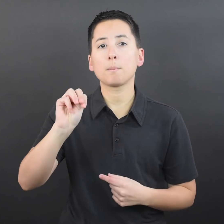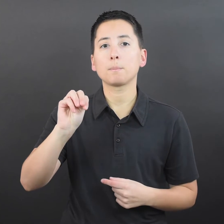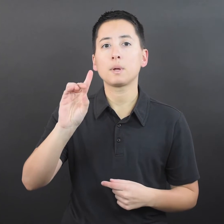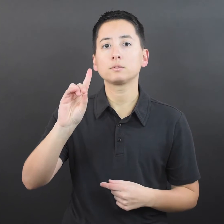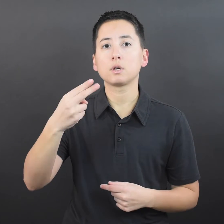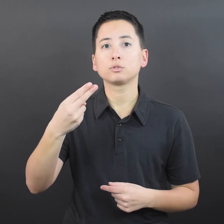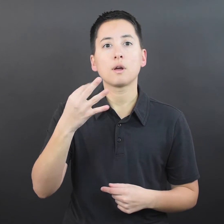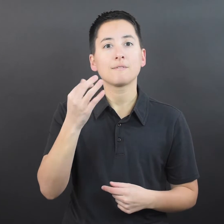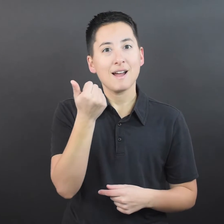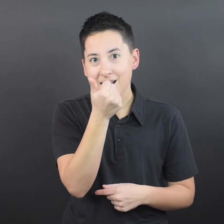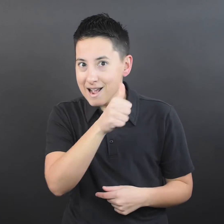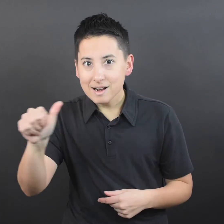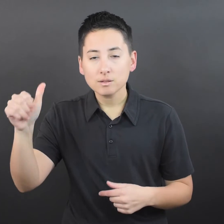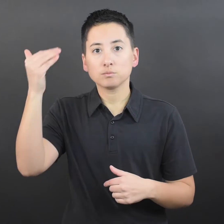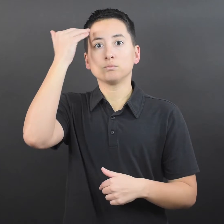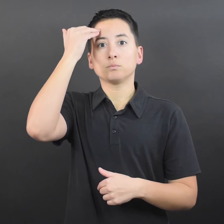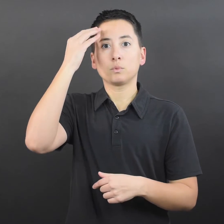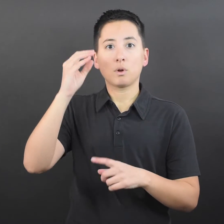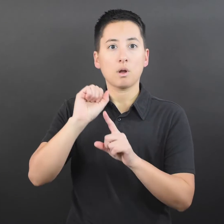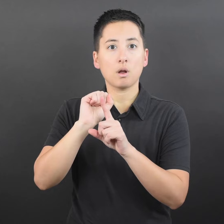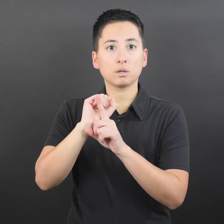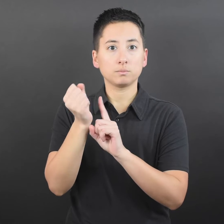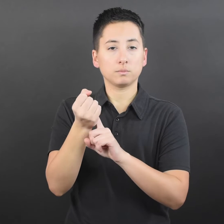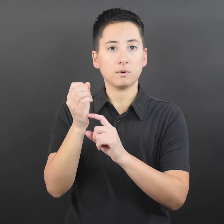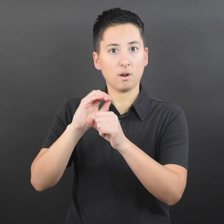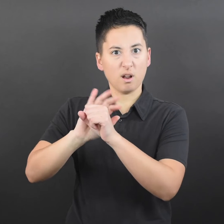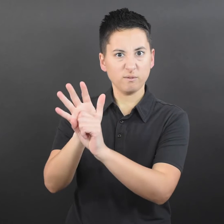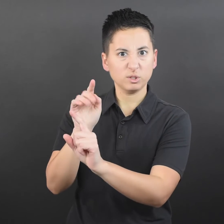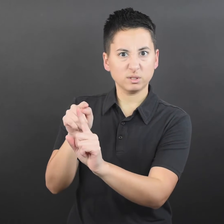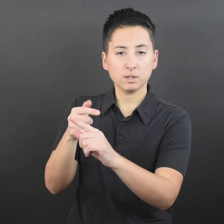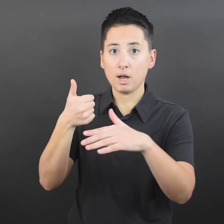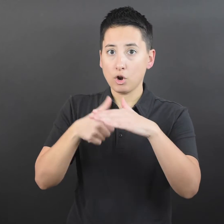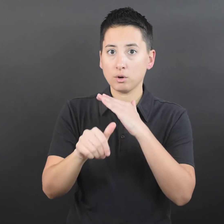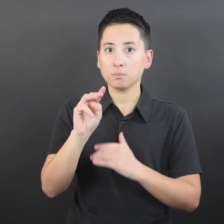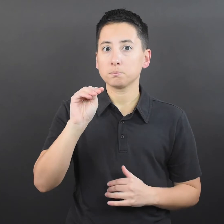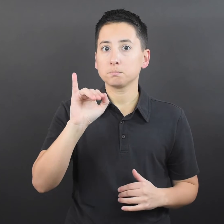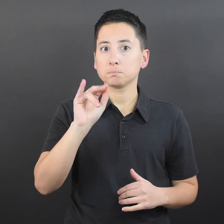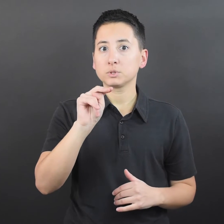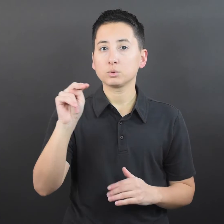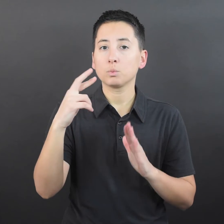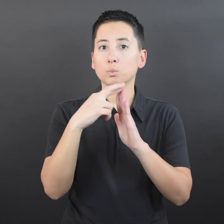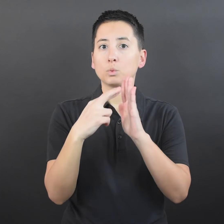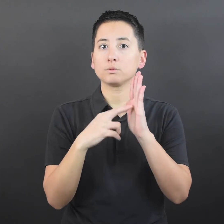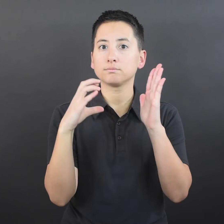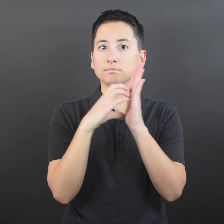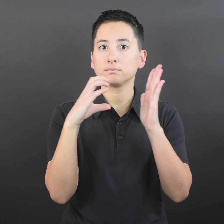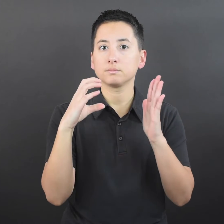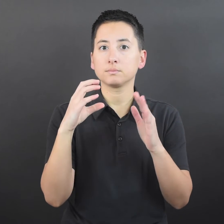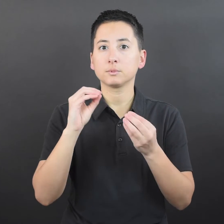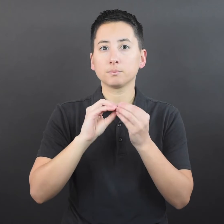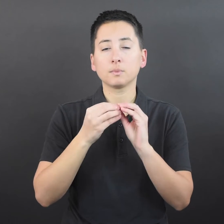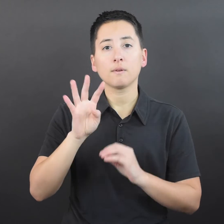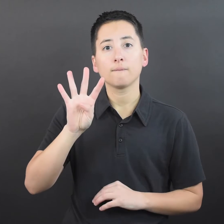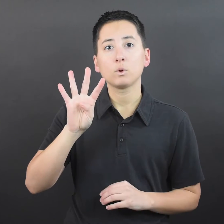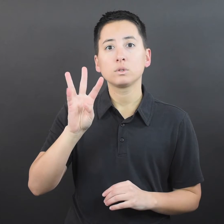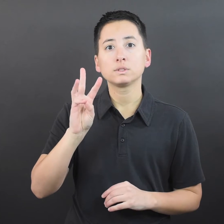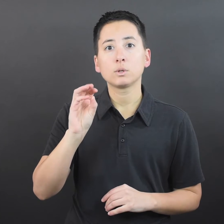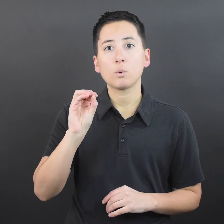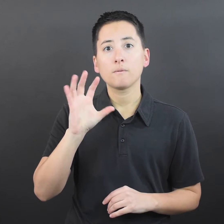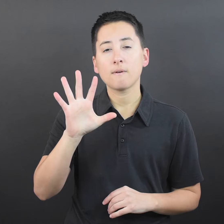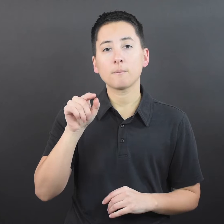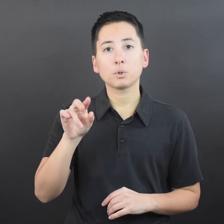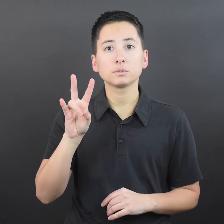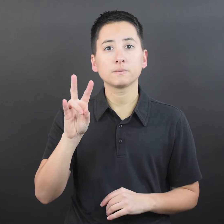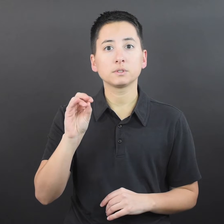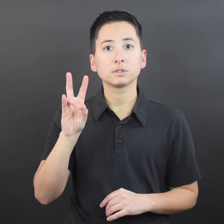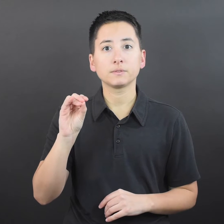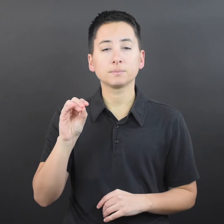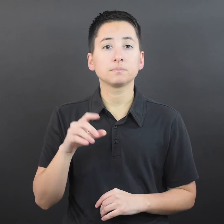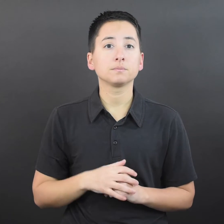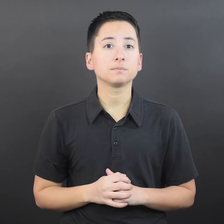MDH of any known COVID-19 cases under Minnesota Rules section 4605.7070.